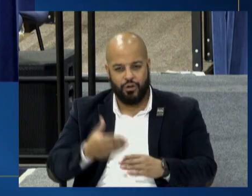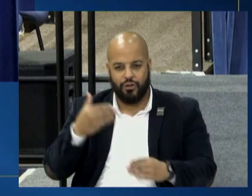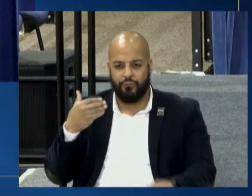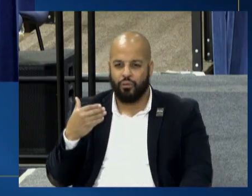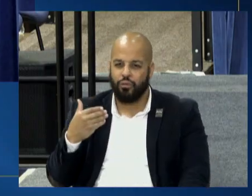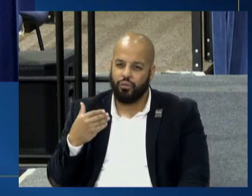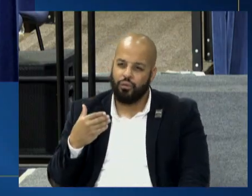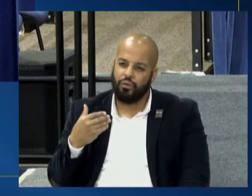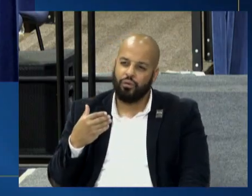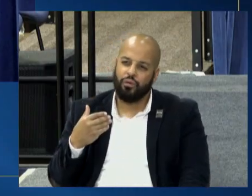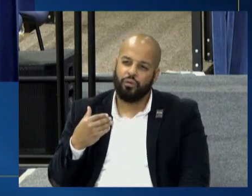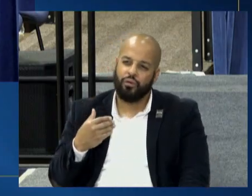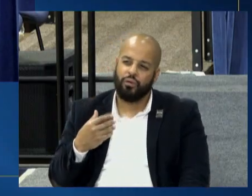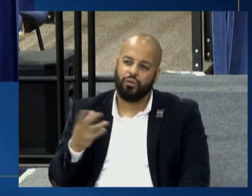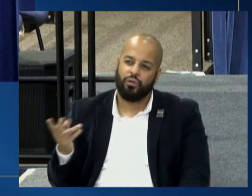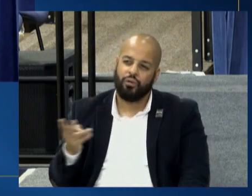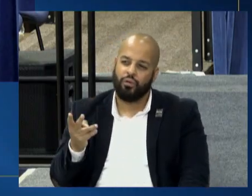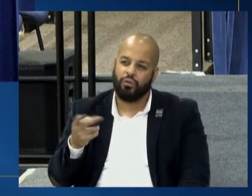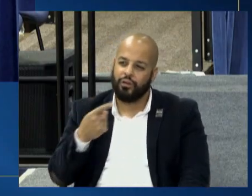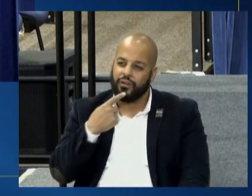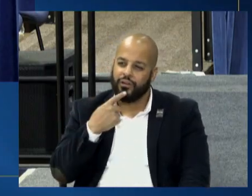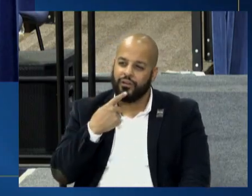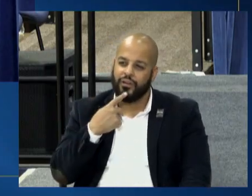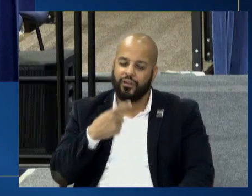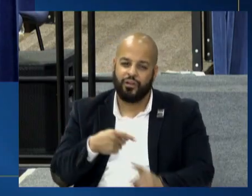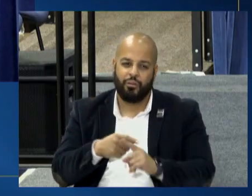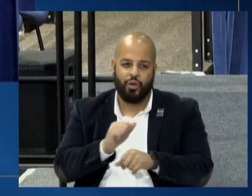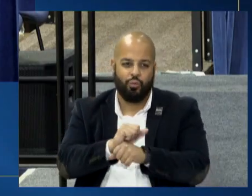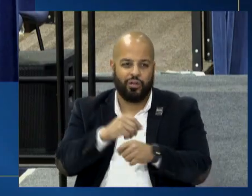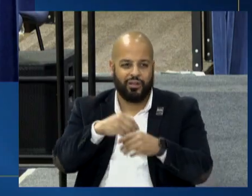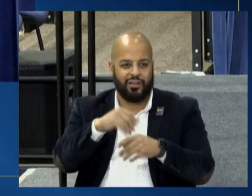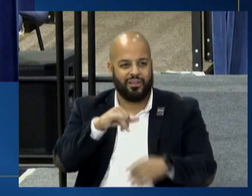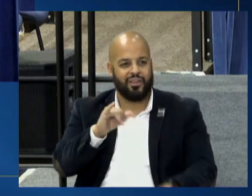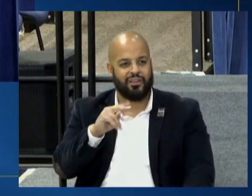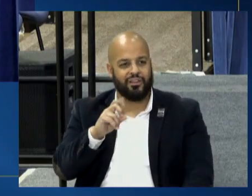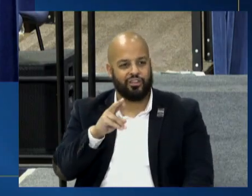Levine was talking about working at the pace of industry. And that is one of the core principles